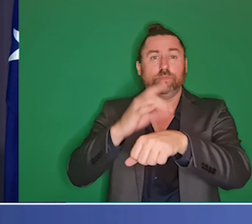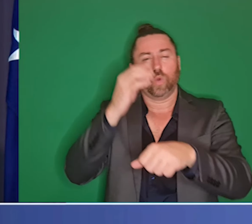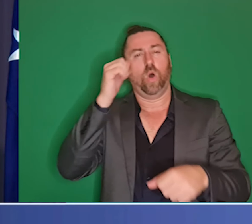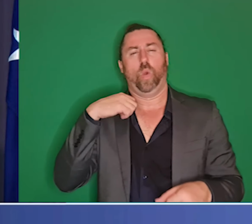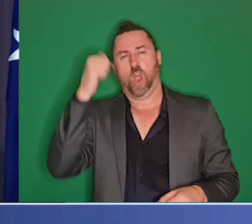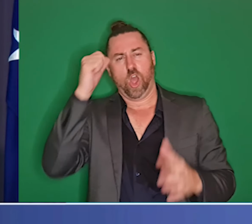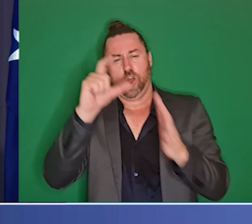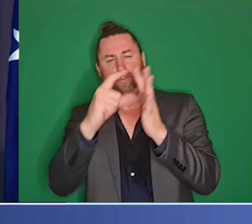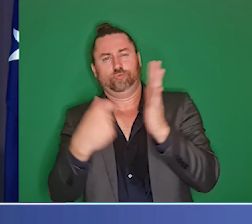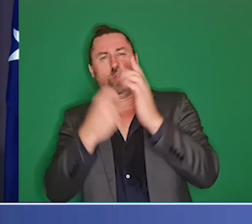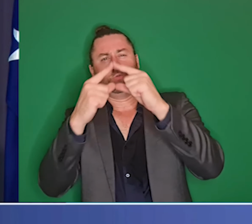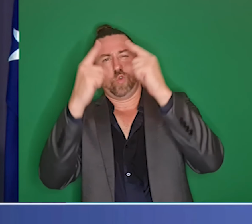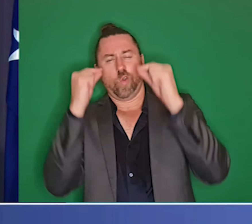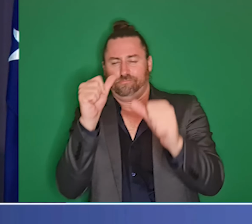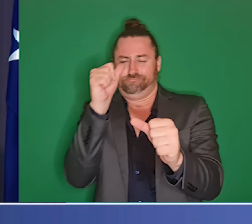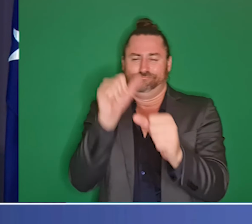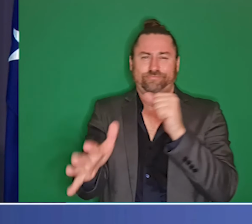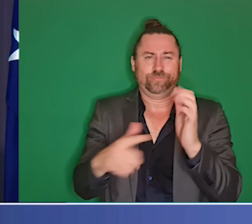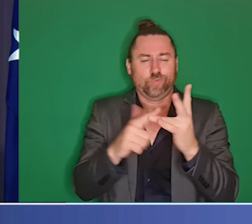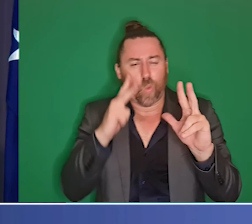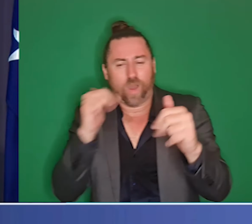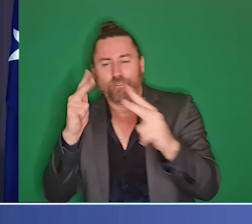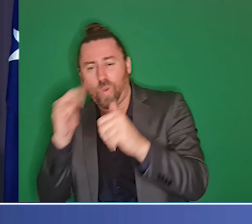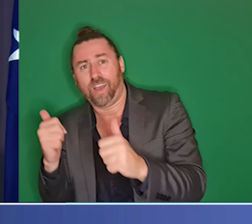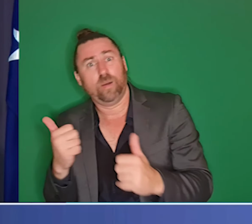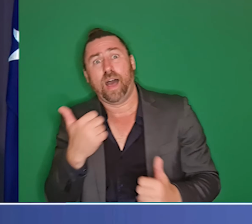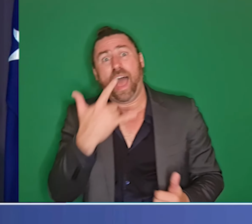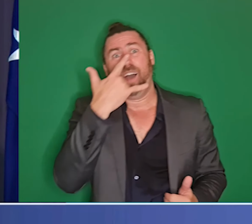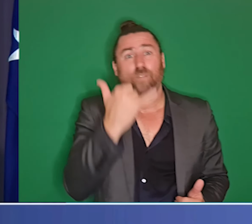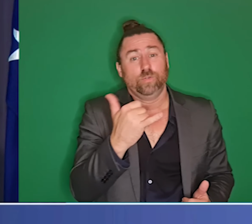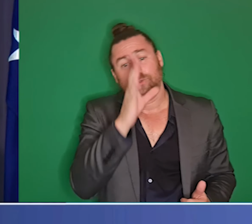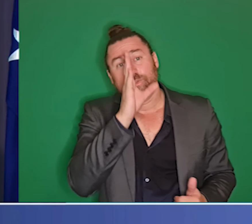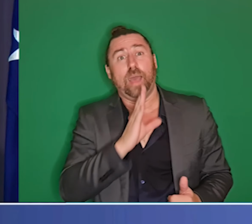are fantastic at dealing with this. But there will be some that do pass away.